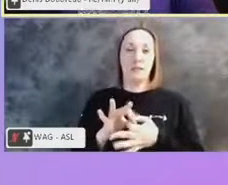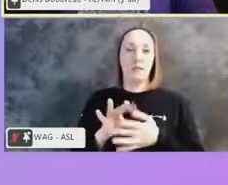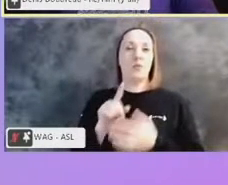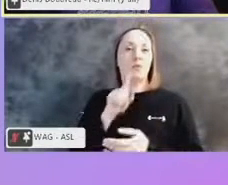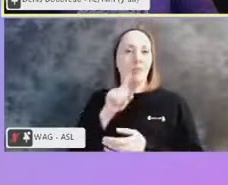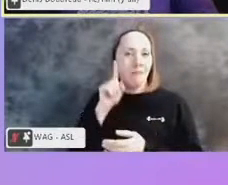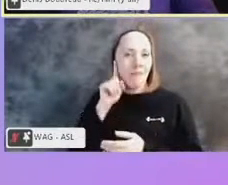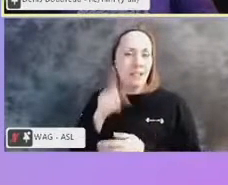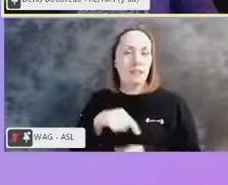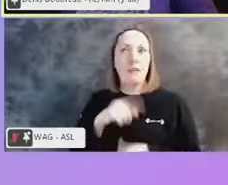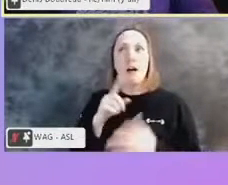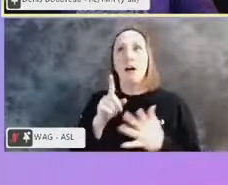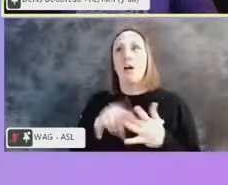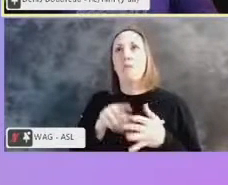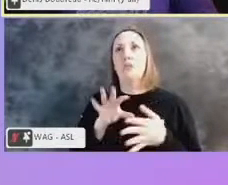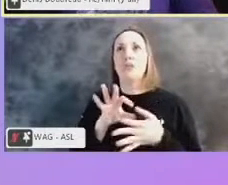Again, there's eight of them. There's another one that